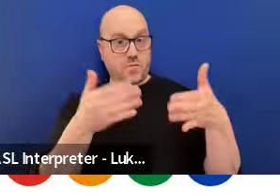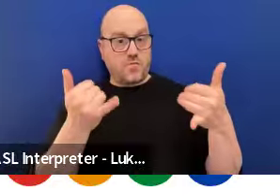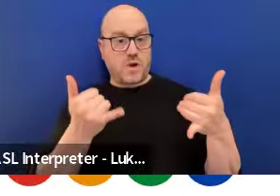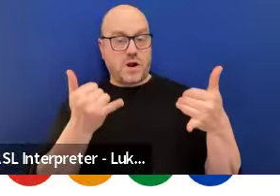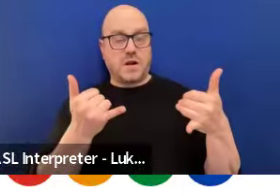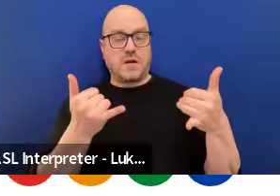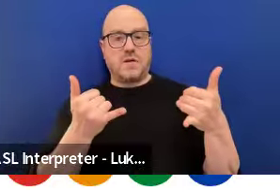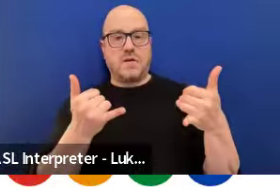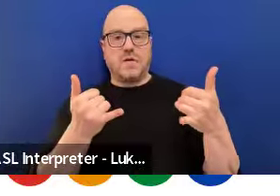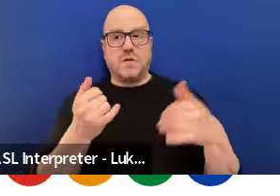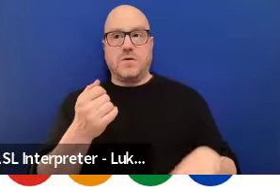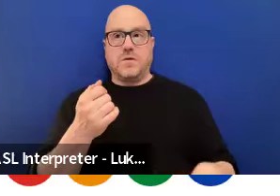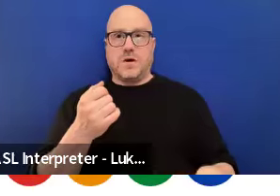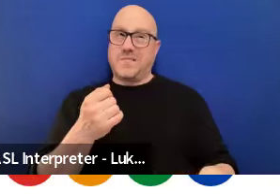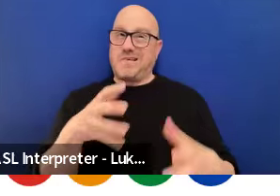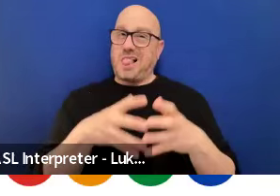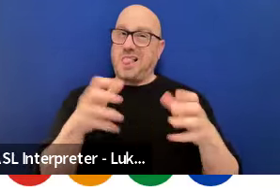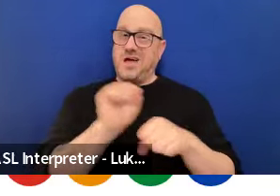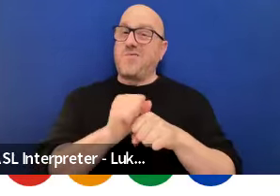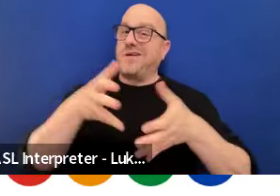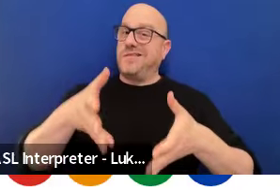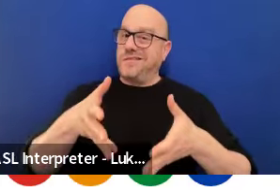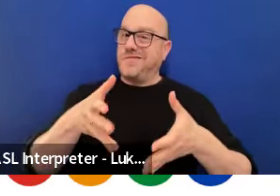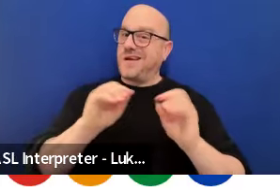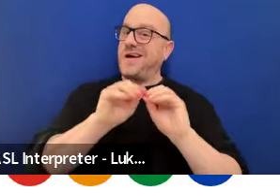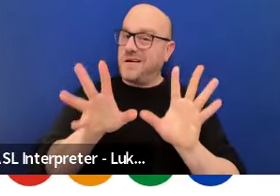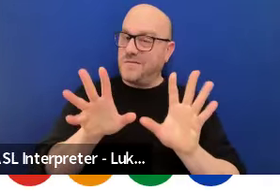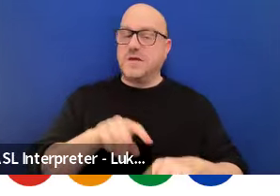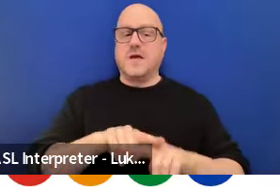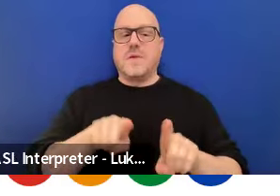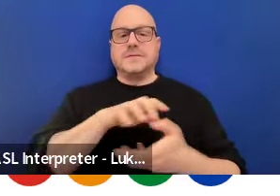I WILL SAY THE TWO TECHNOLOGIES THAT WE ARE MOST FOCUSSED ON NOW AND WE DEFINITELY STILL HAVE A LOT